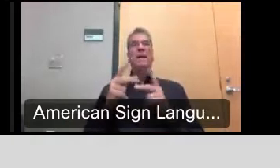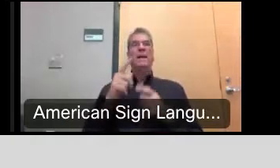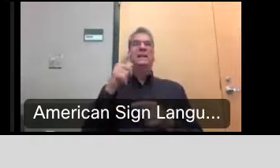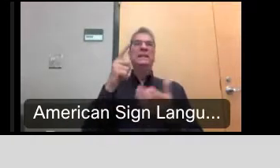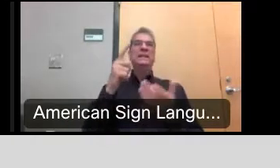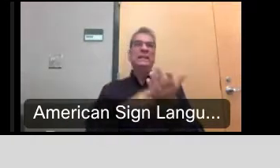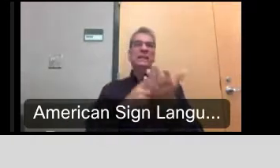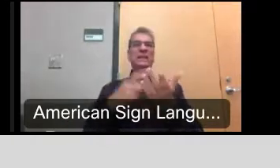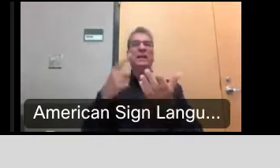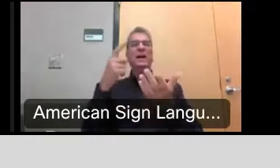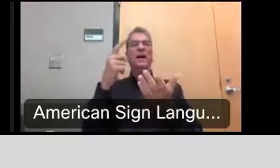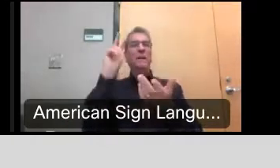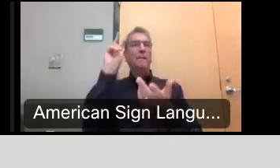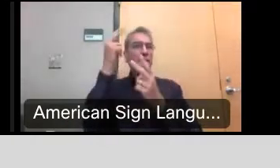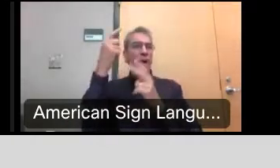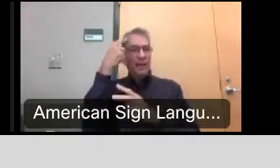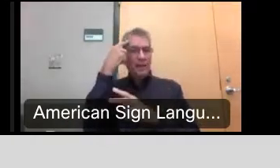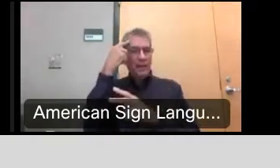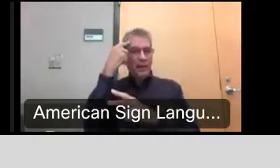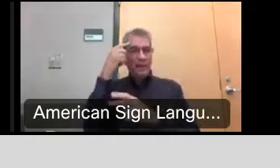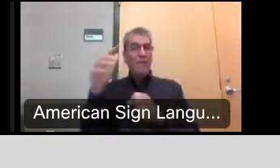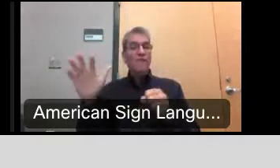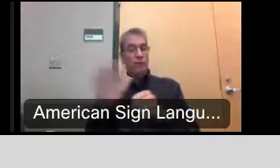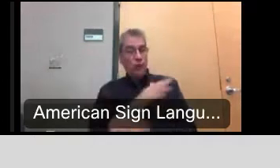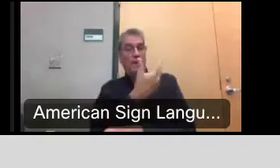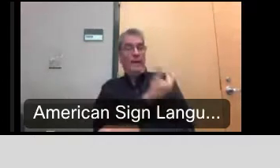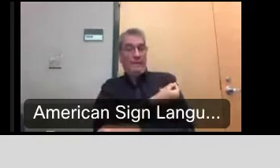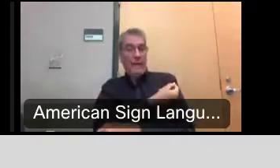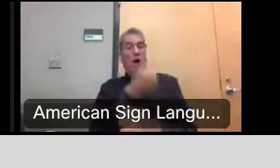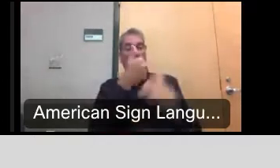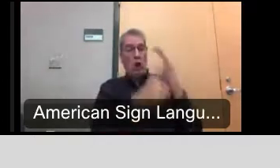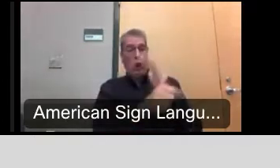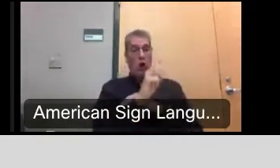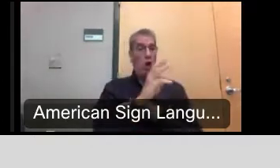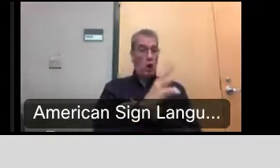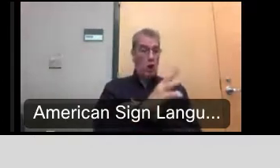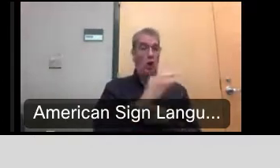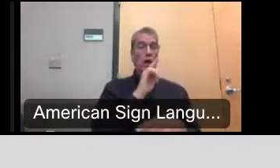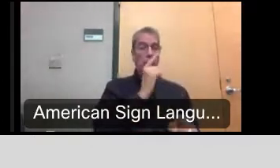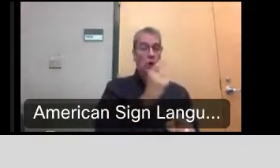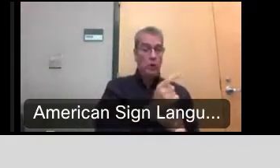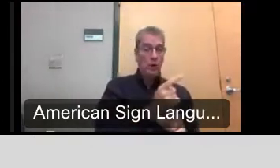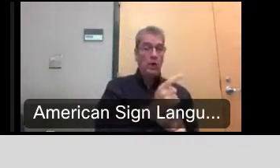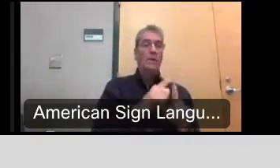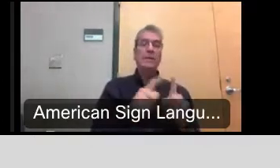vaccinated that legally is correct but I much prefer, uh, talking about them getting their